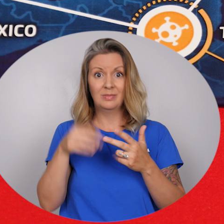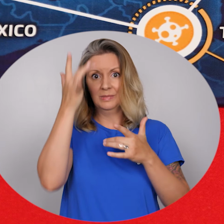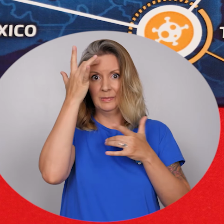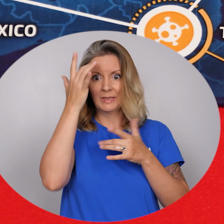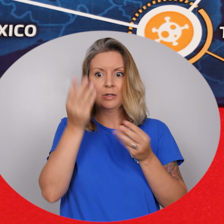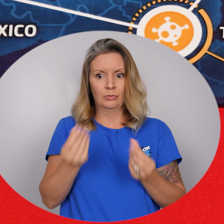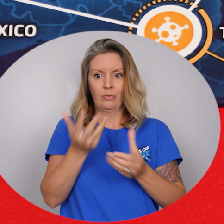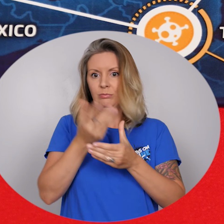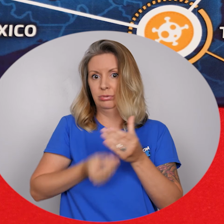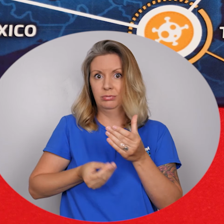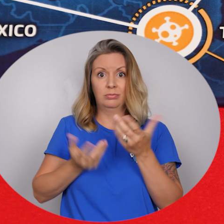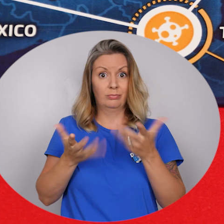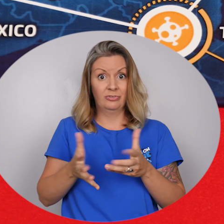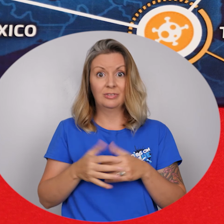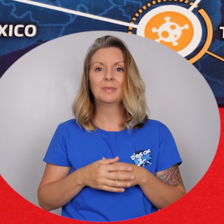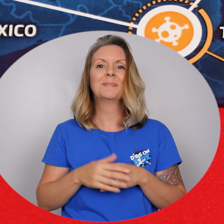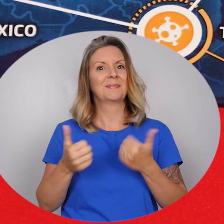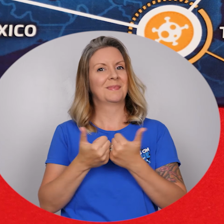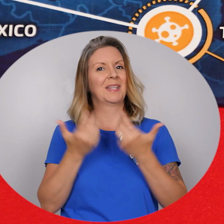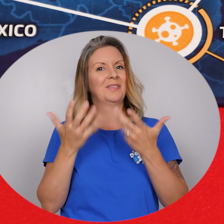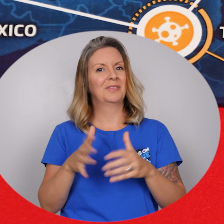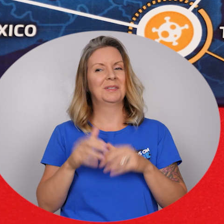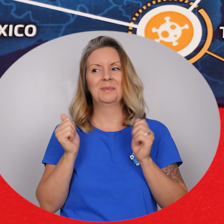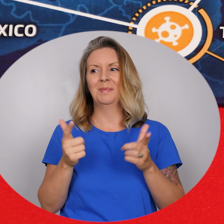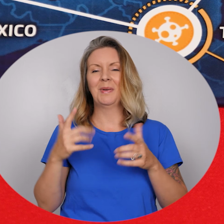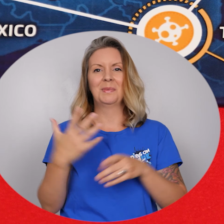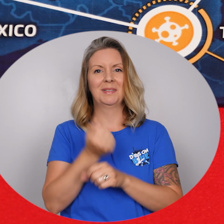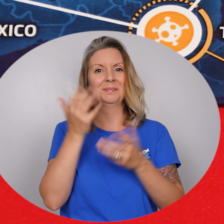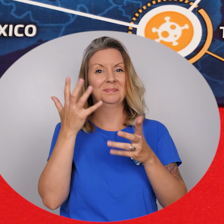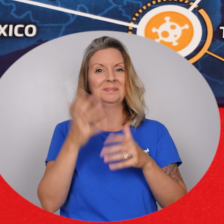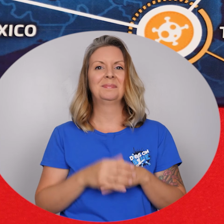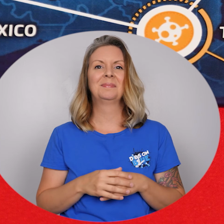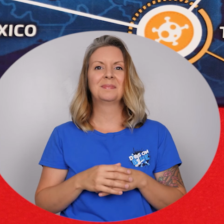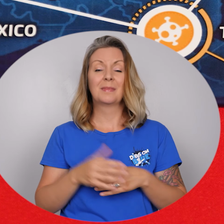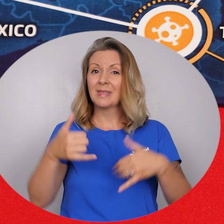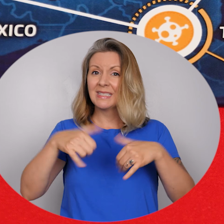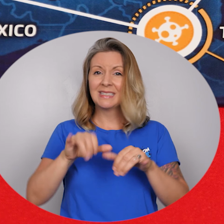discovered the cure for all 3 diseases, the game immediately ends and the players all